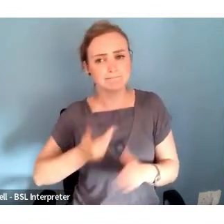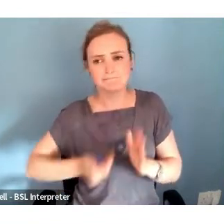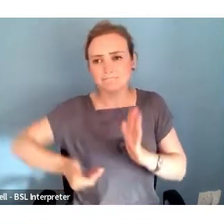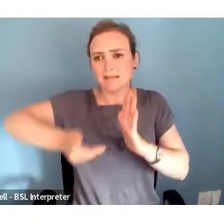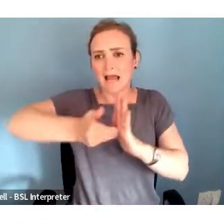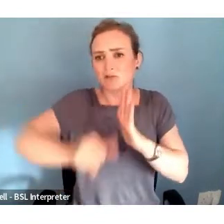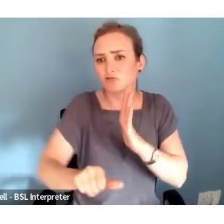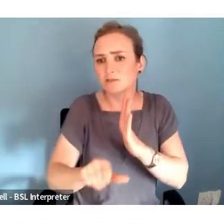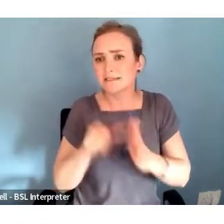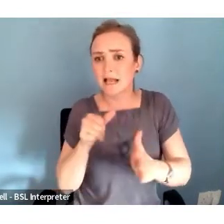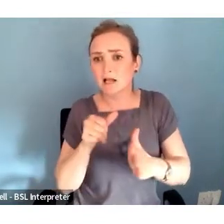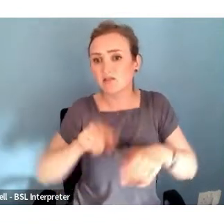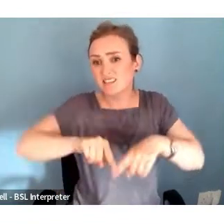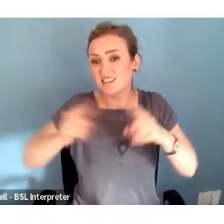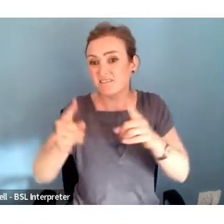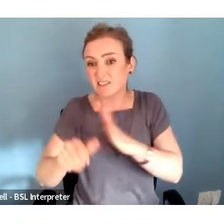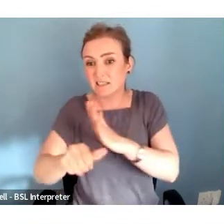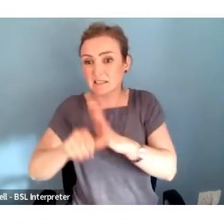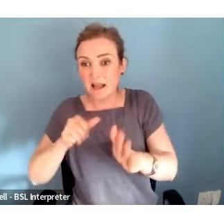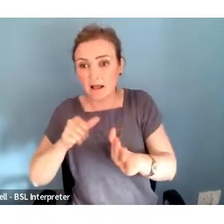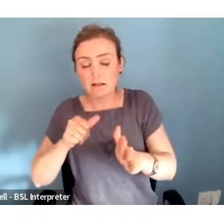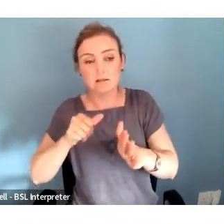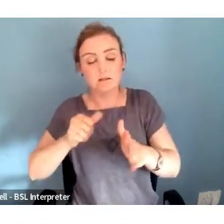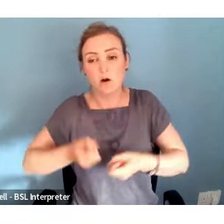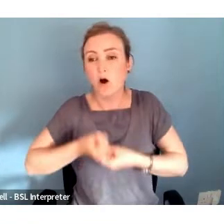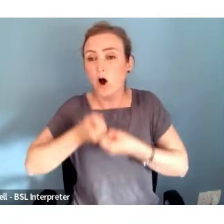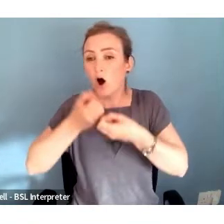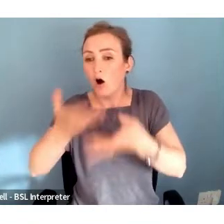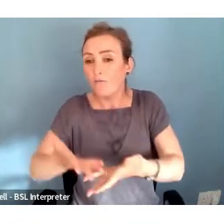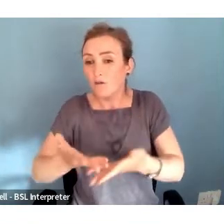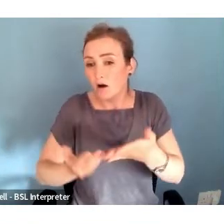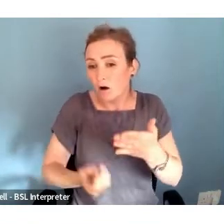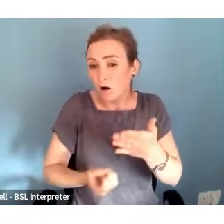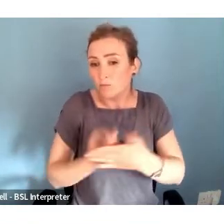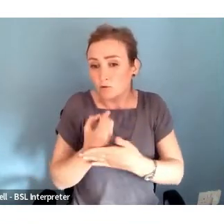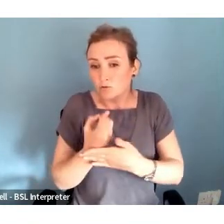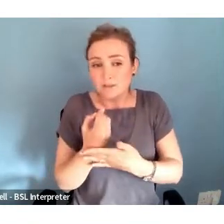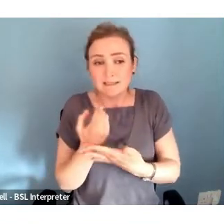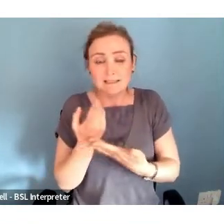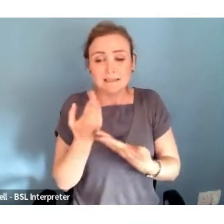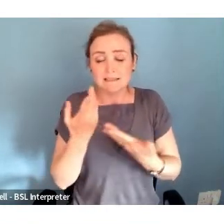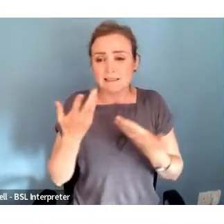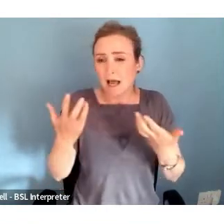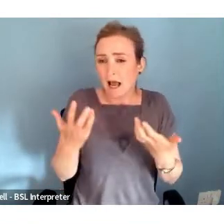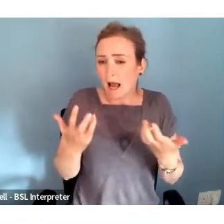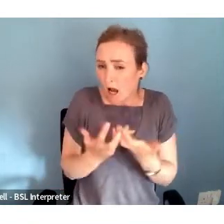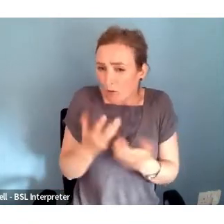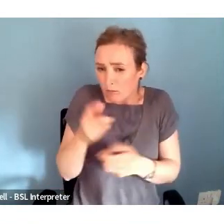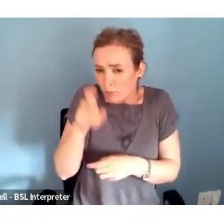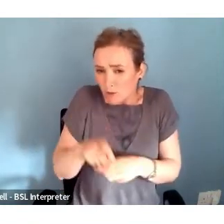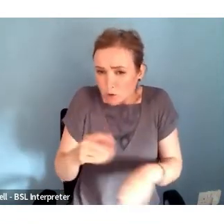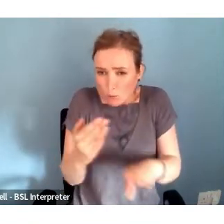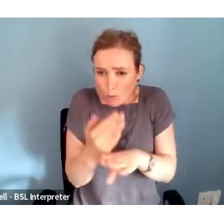we can offer different opportunities in terms of working now. It is a really good idea to look at the job